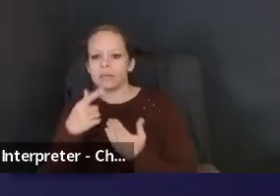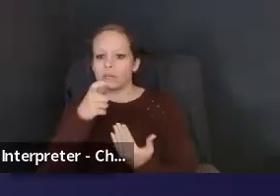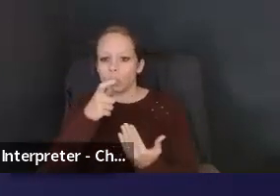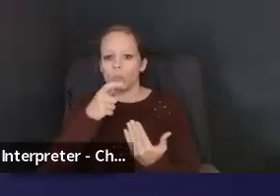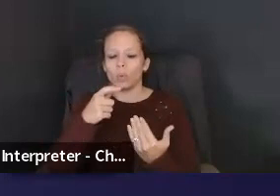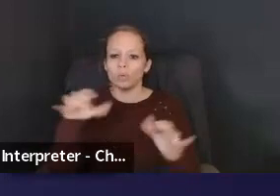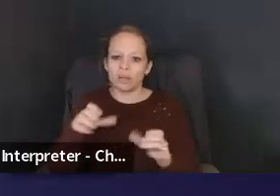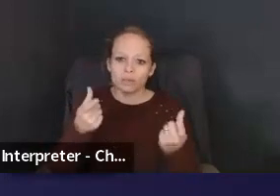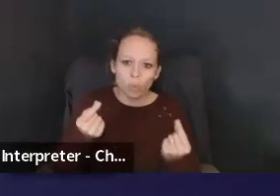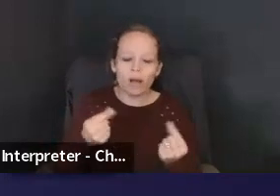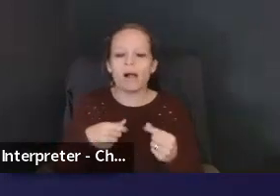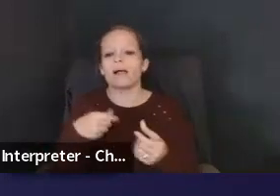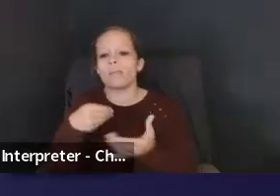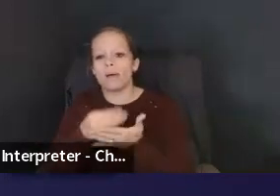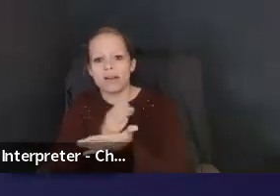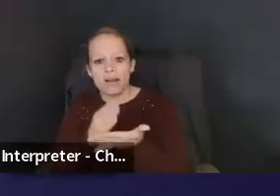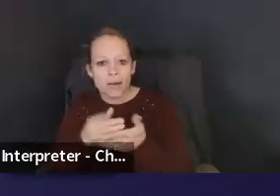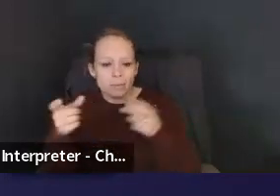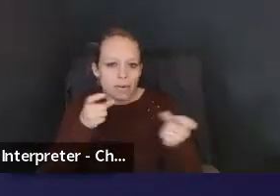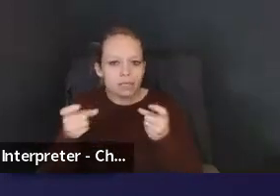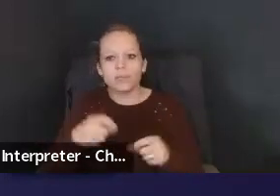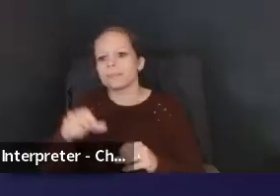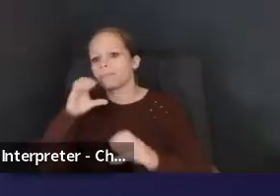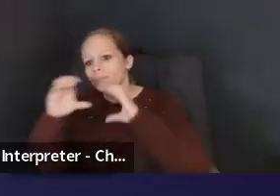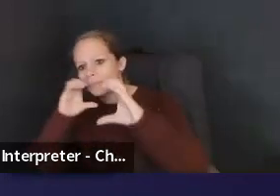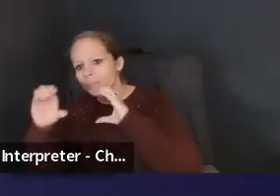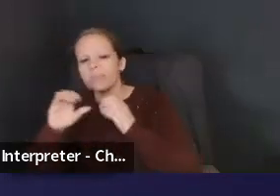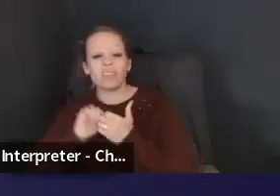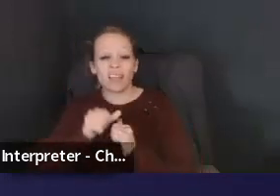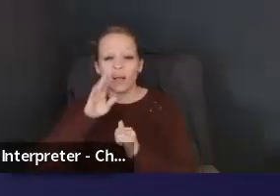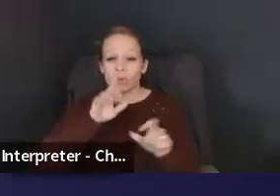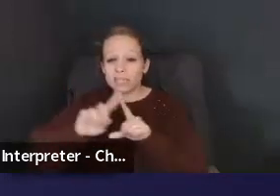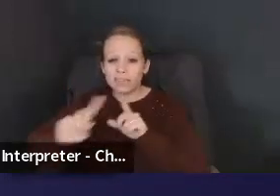management, also communication. So, how do the different people and the different roles and the